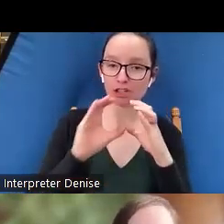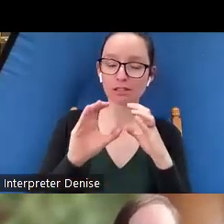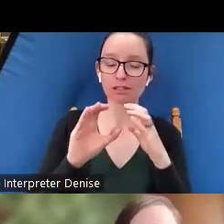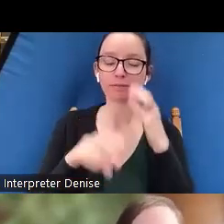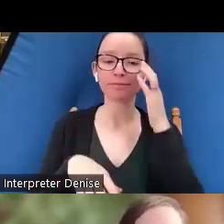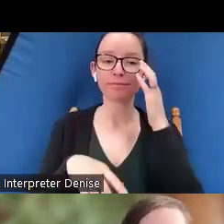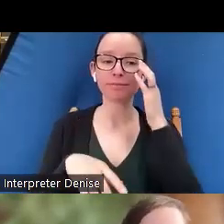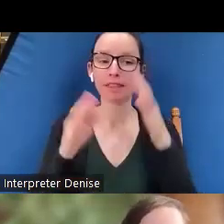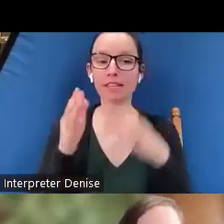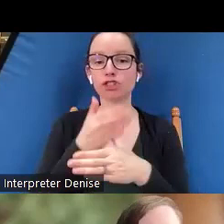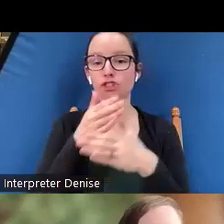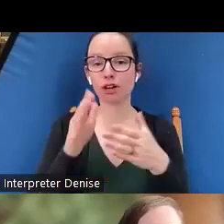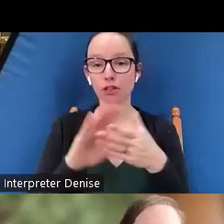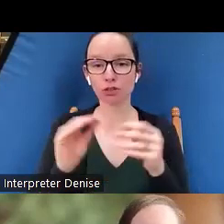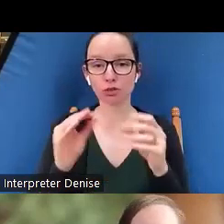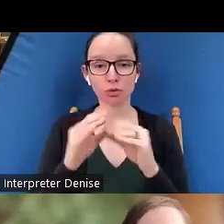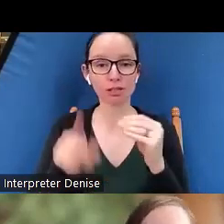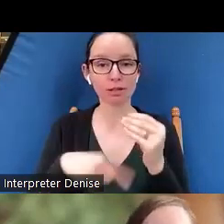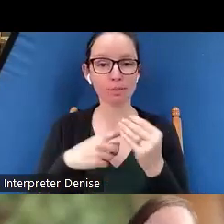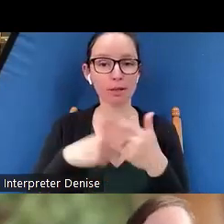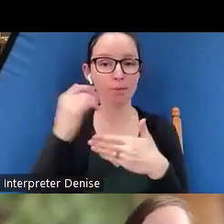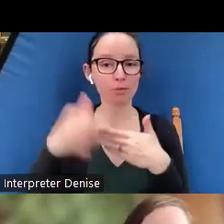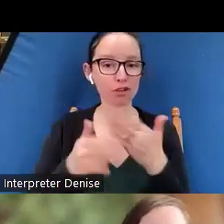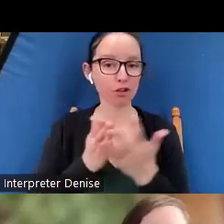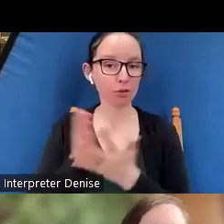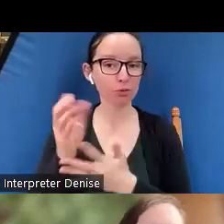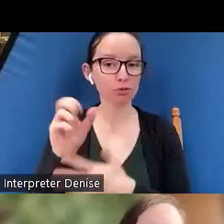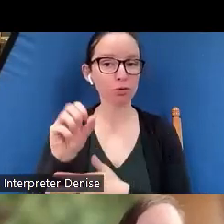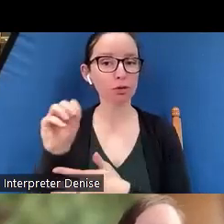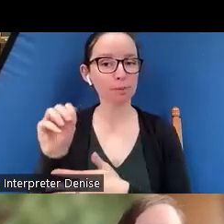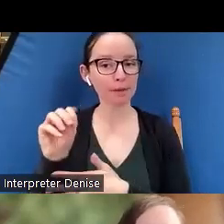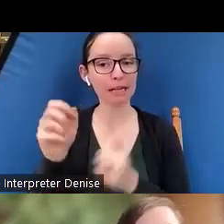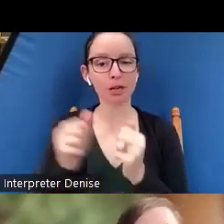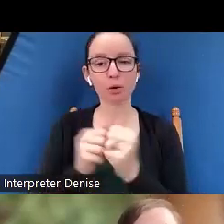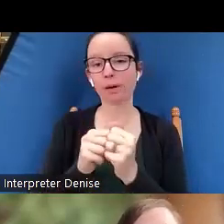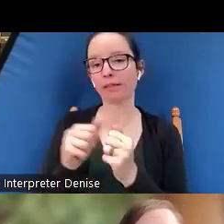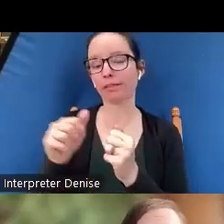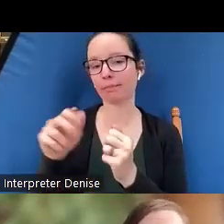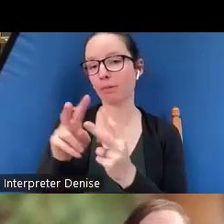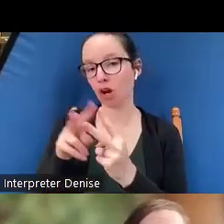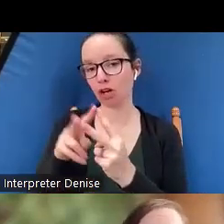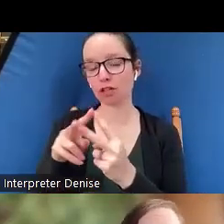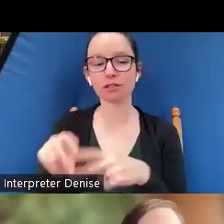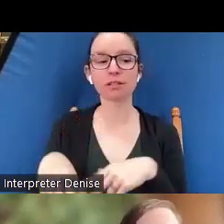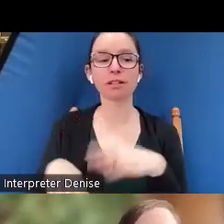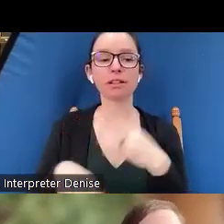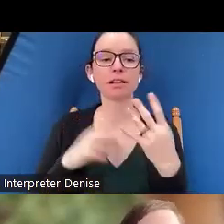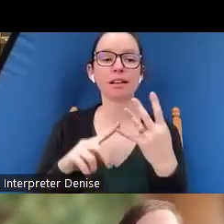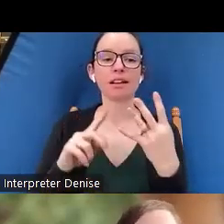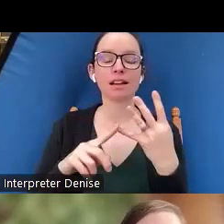the project through social media and with partners. And interdisciplinary students, who may work across different